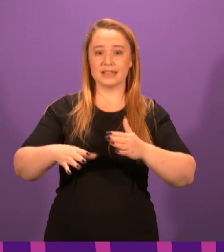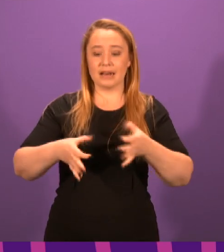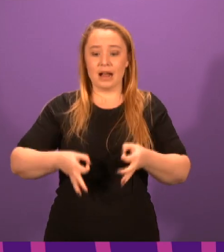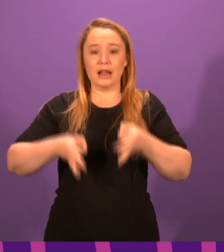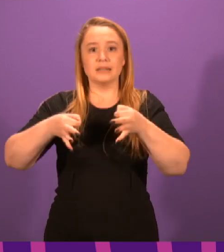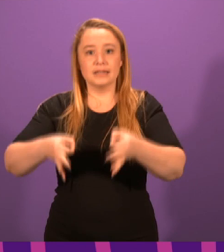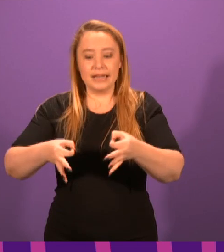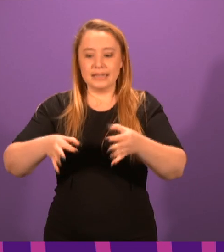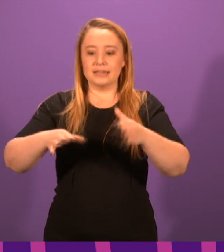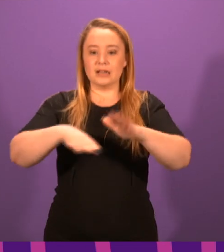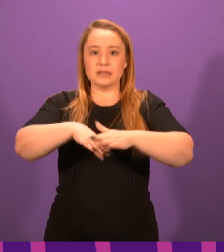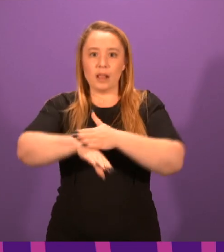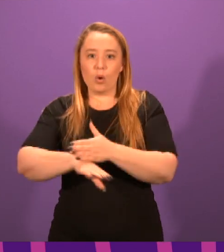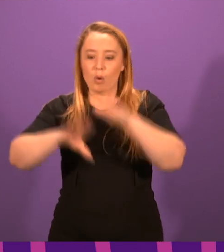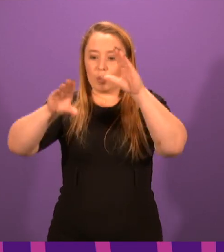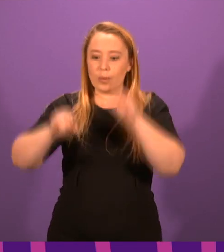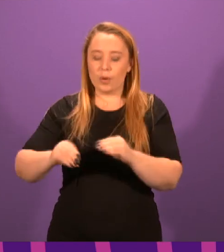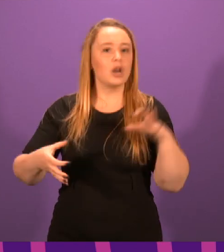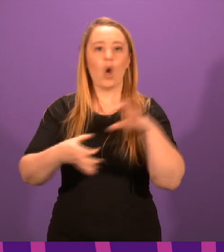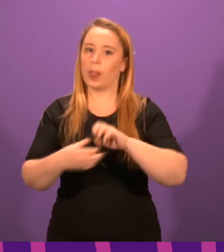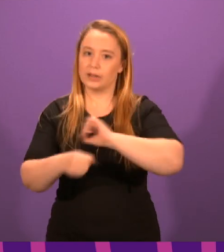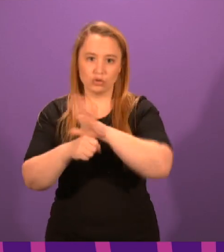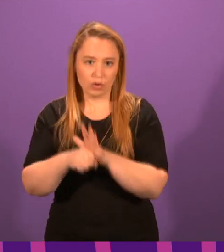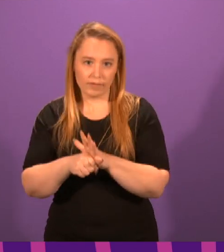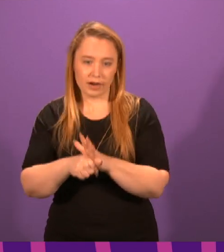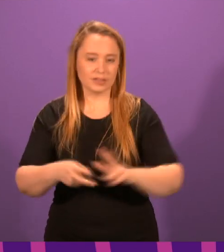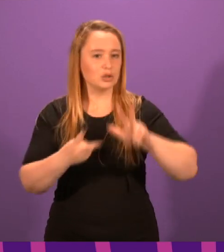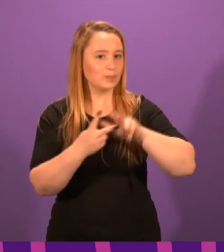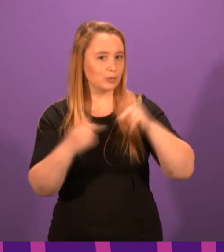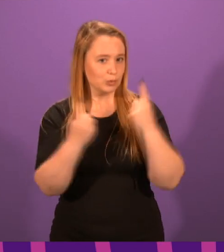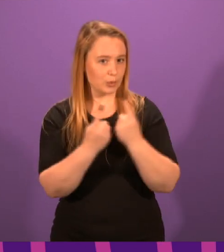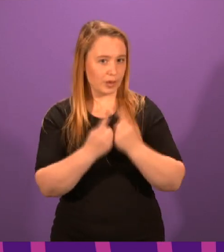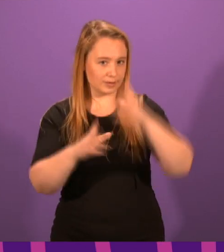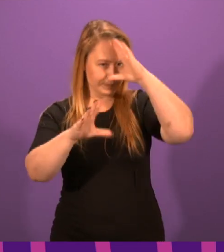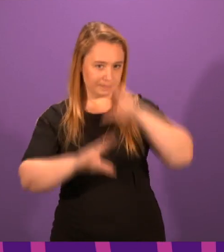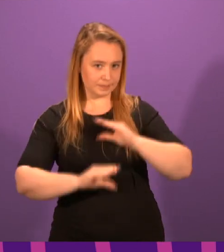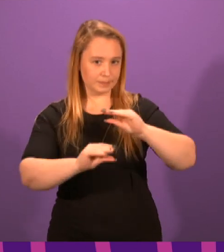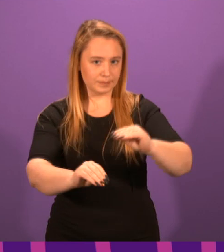of non-Covid healthcare services, I need to say two things. The delivery of non-Covid healthcare